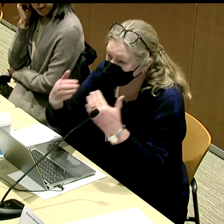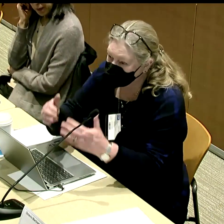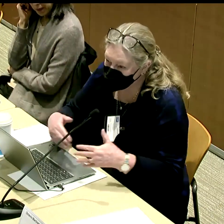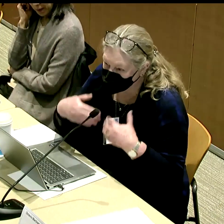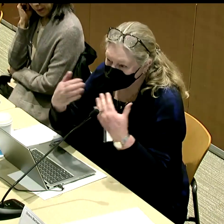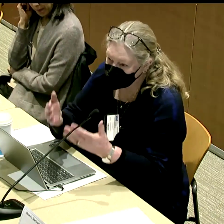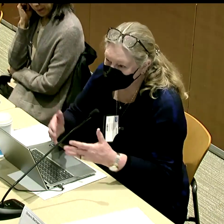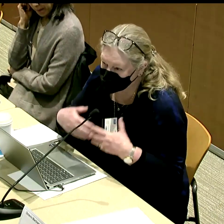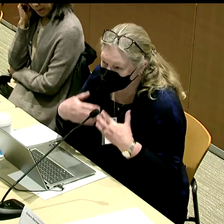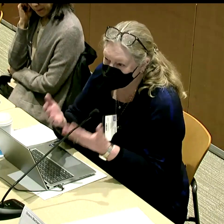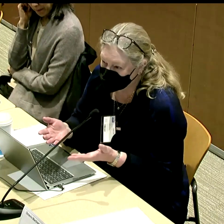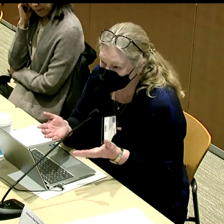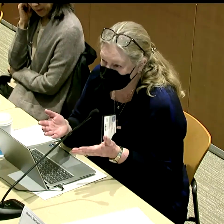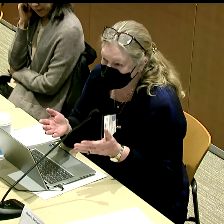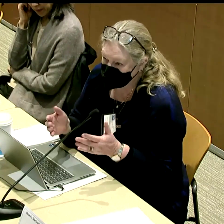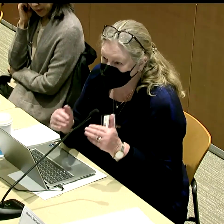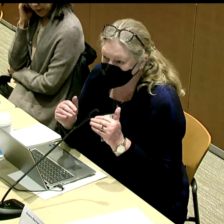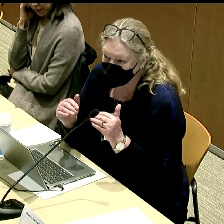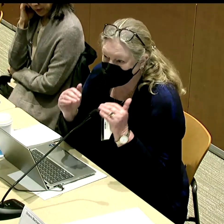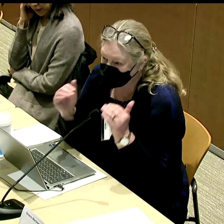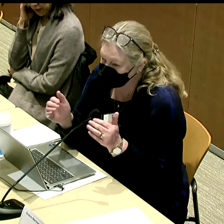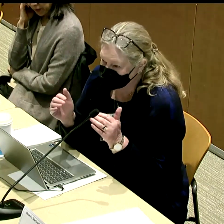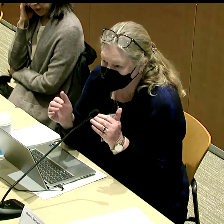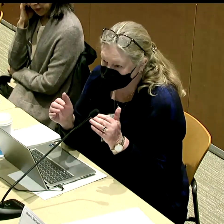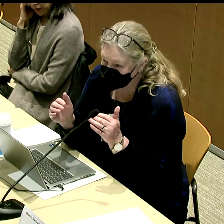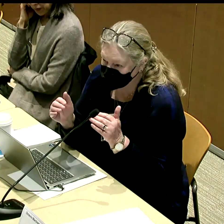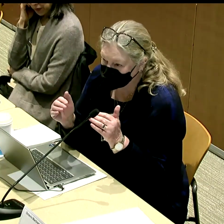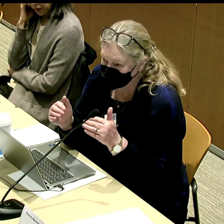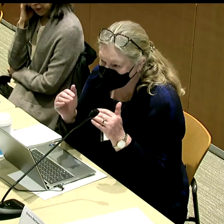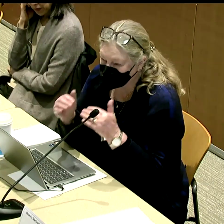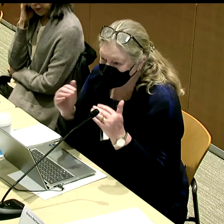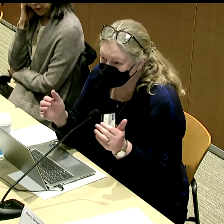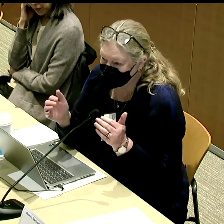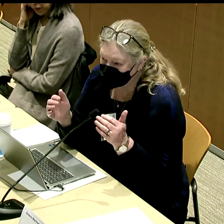any progress we can make in increasing the vaccine rate is worth doing?